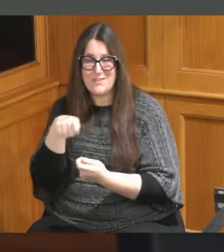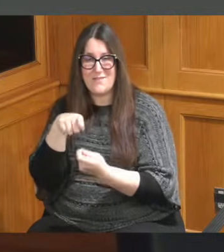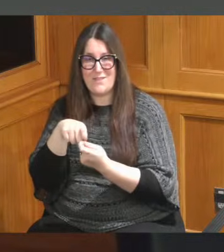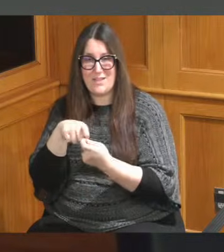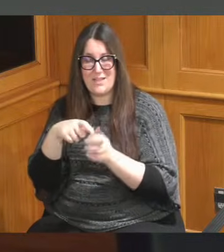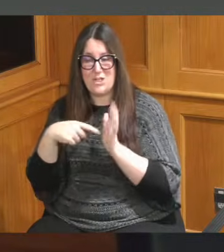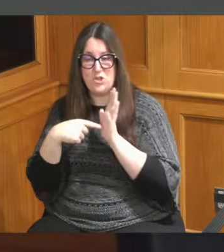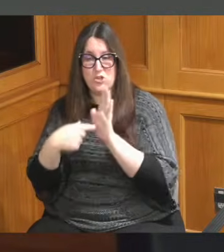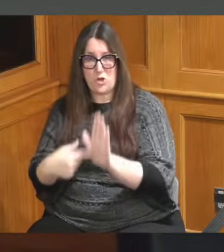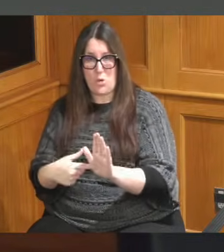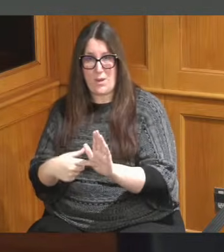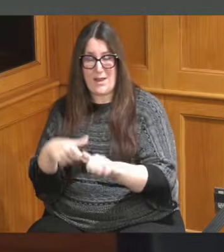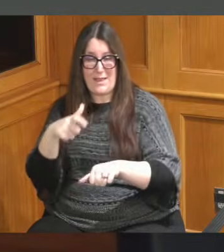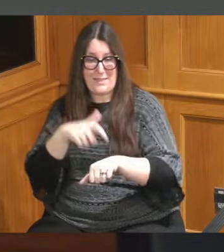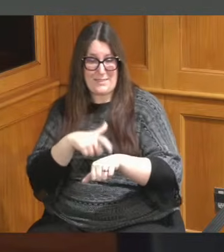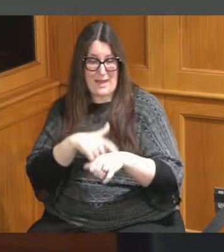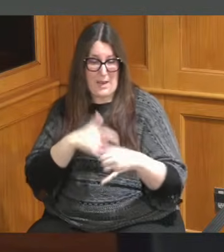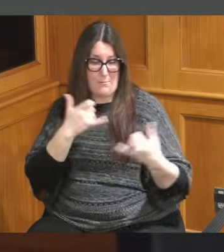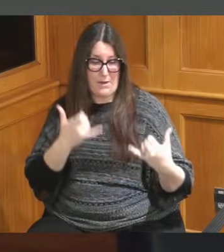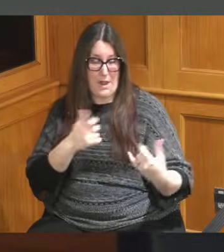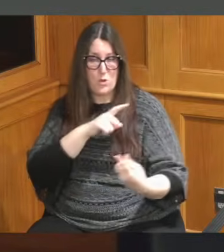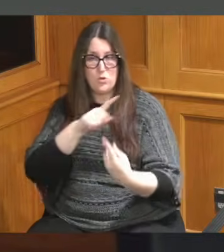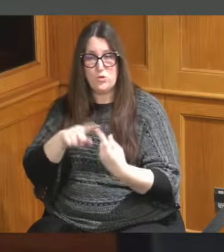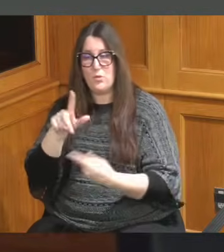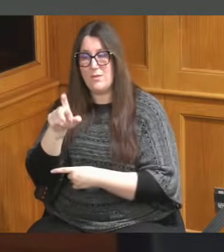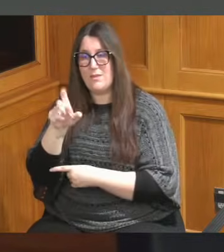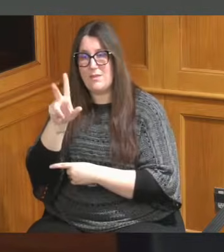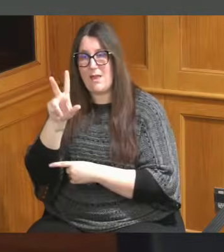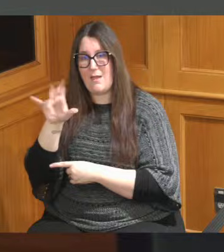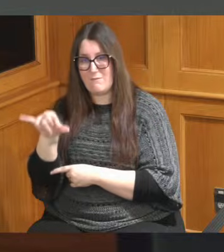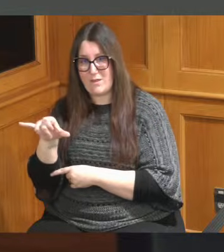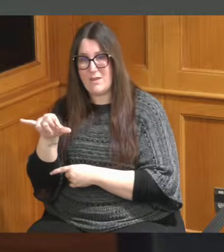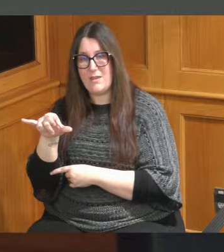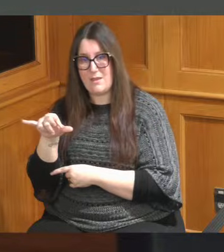with the time that we have now through when the levy is perspectively on the ballot in November,